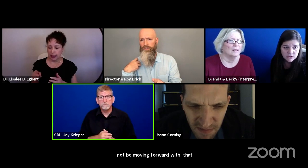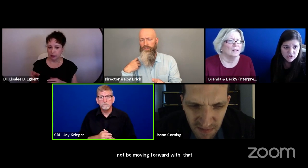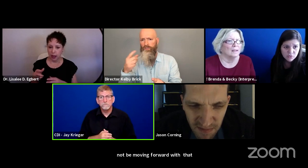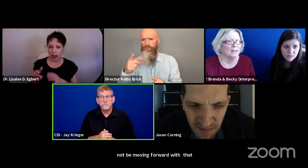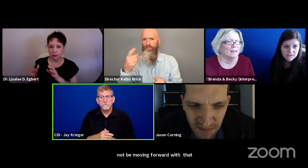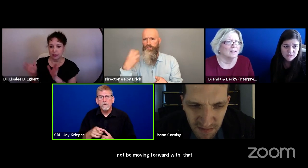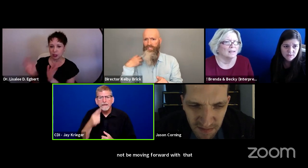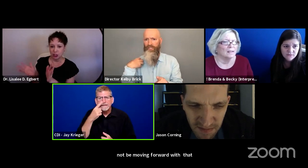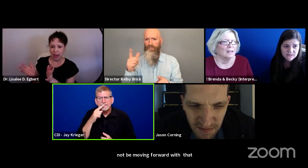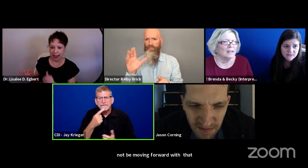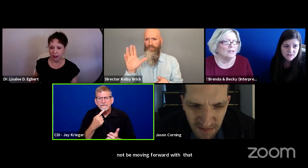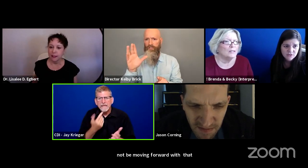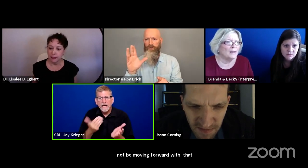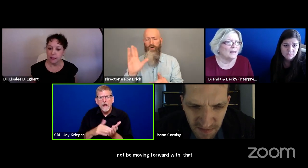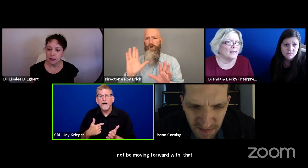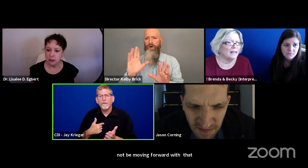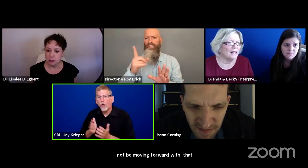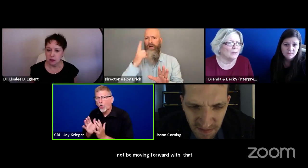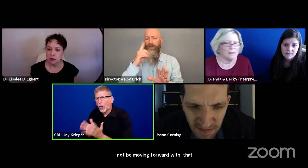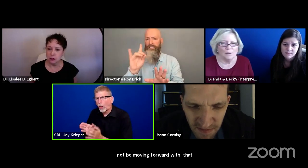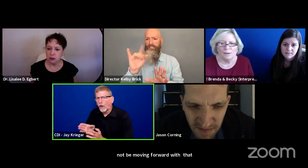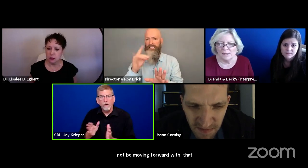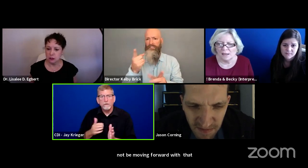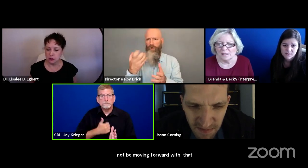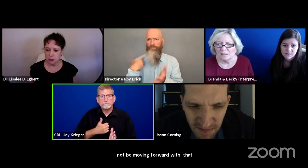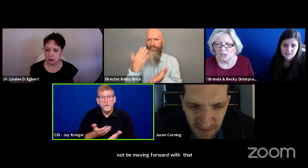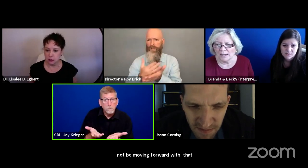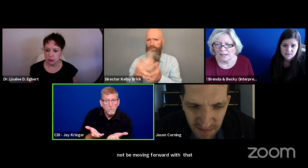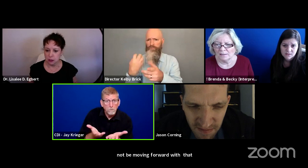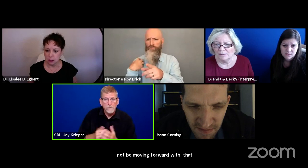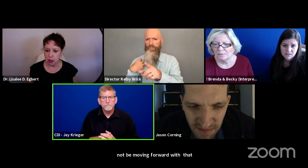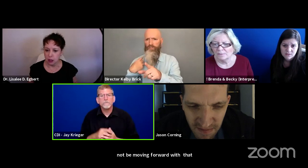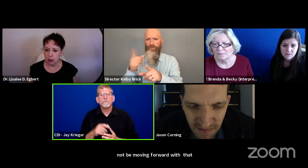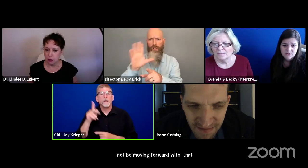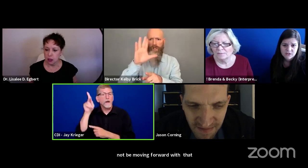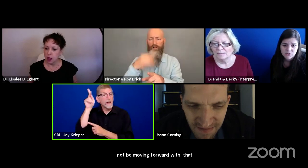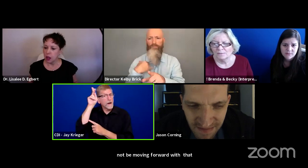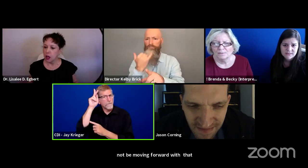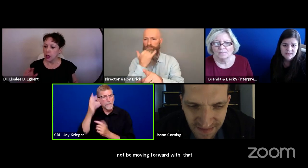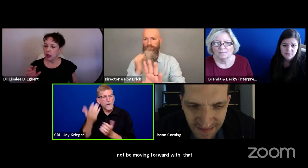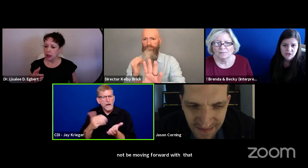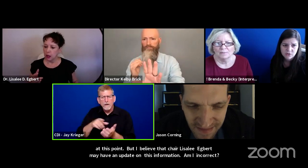Can you say that again? I was on the side chatting. Did you want me to stop, chair?